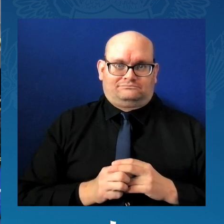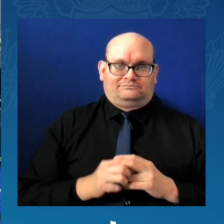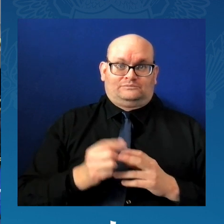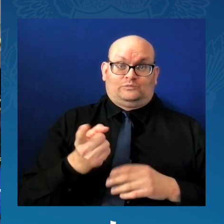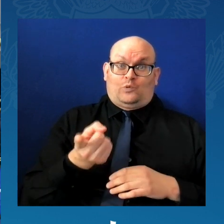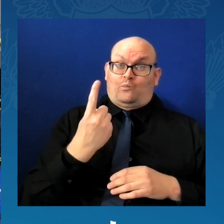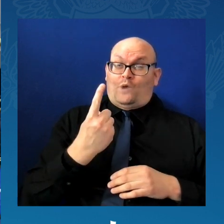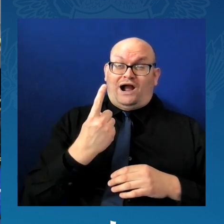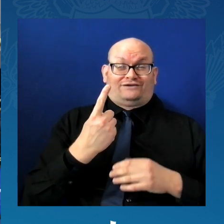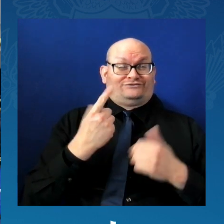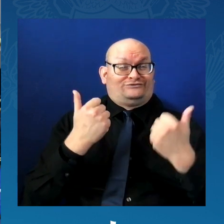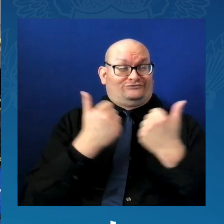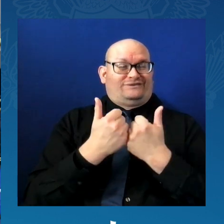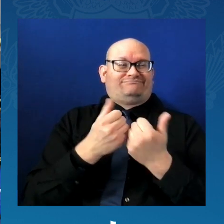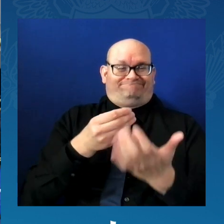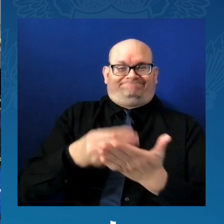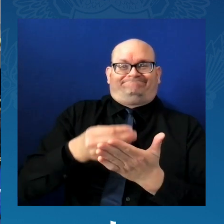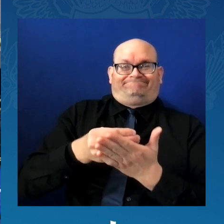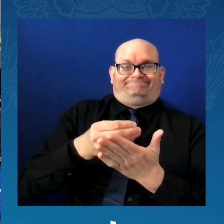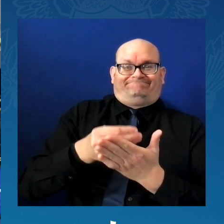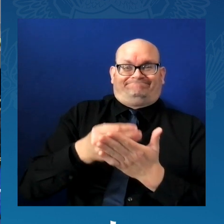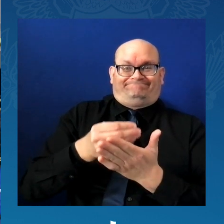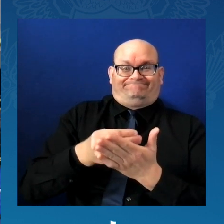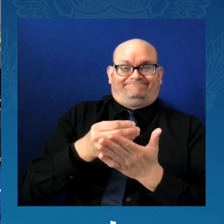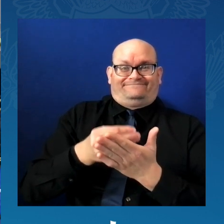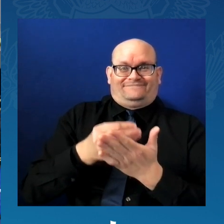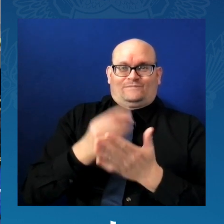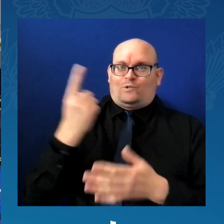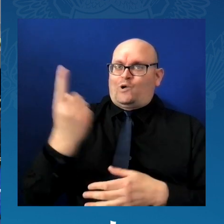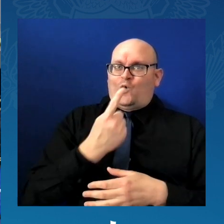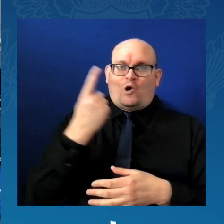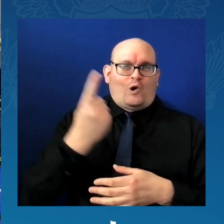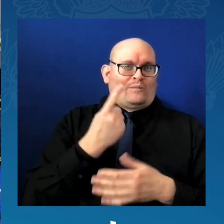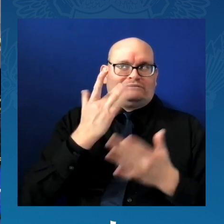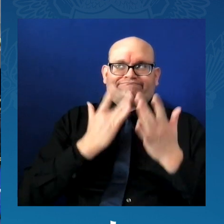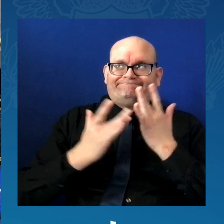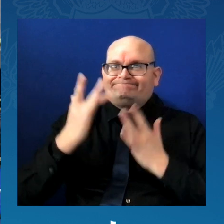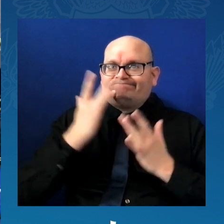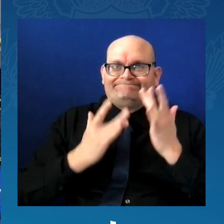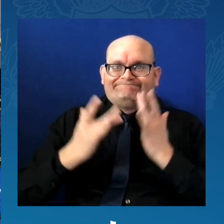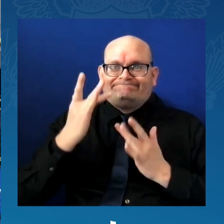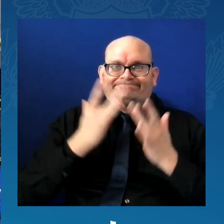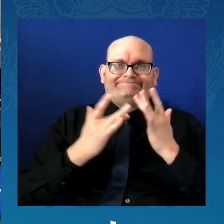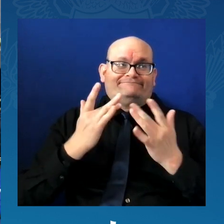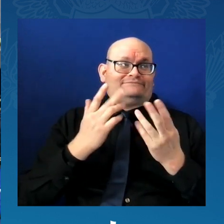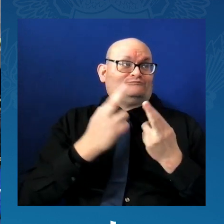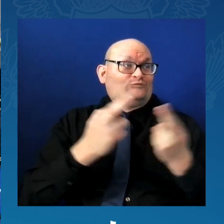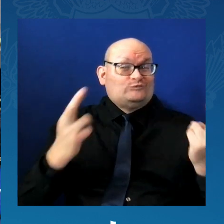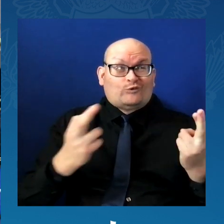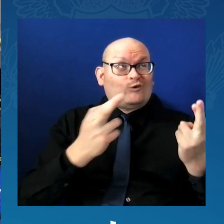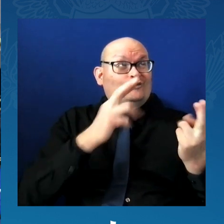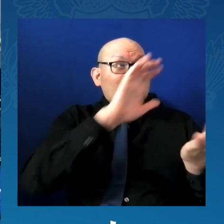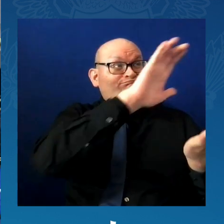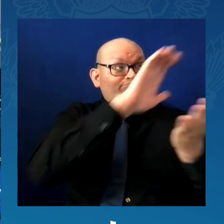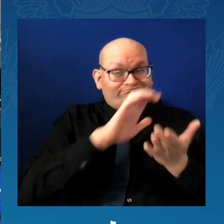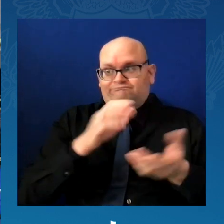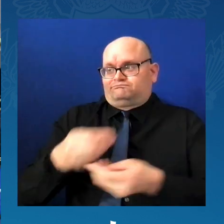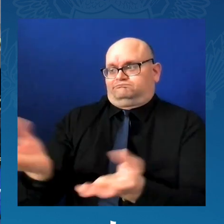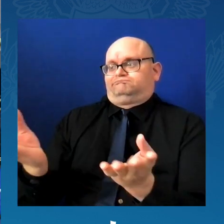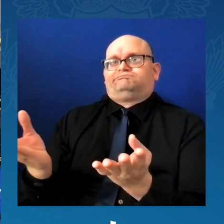especially ones that involve space science. Another resource the teachers can benefit from is professional development. I'm part of NASA Teacher Externship,